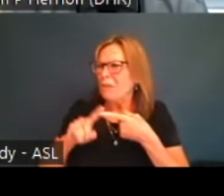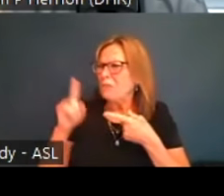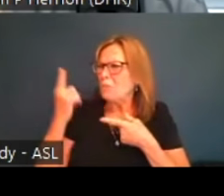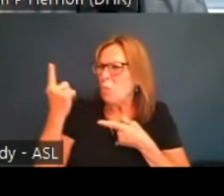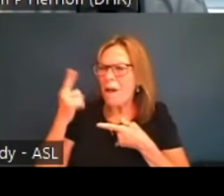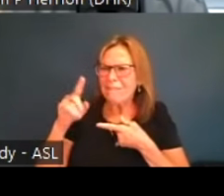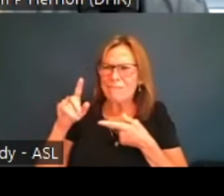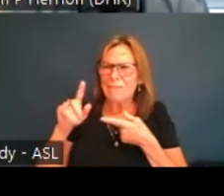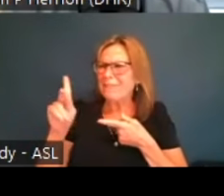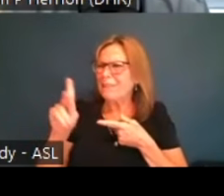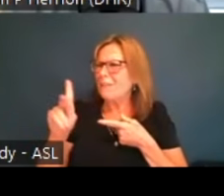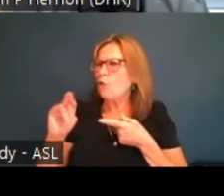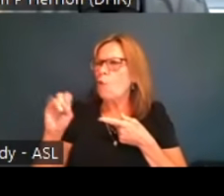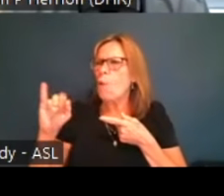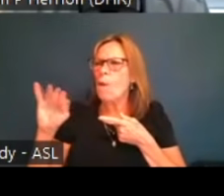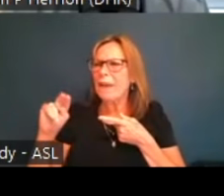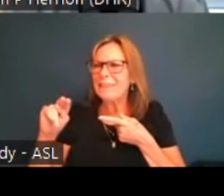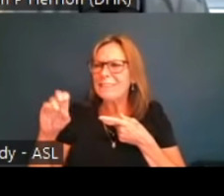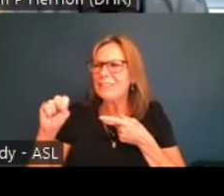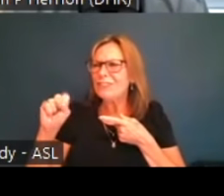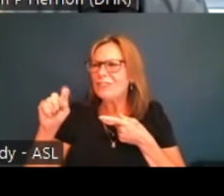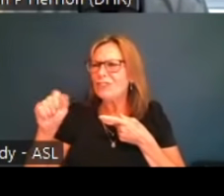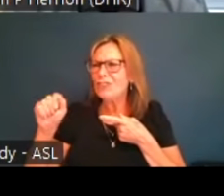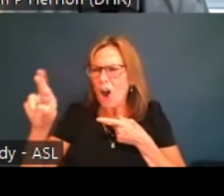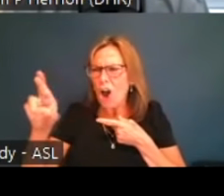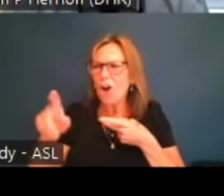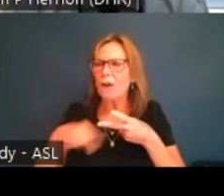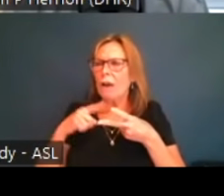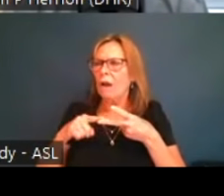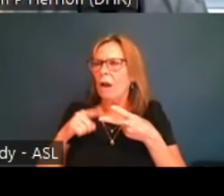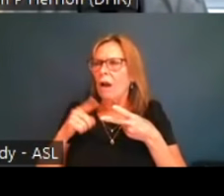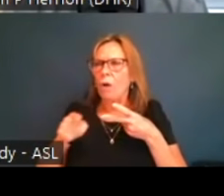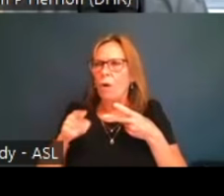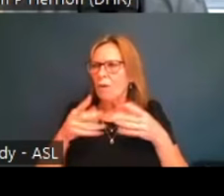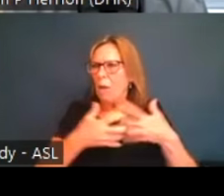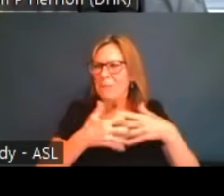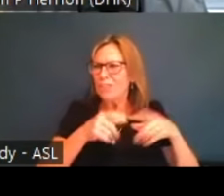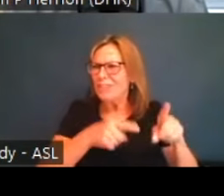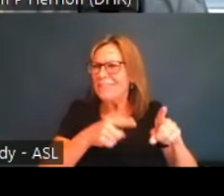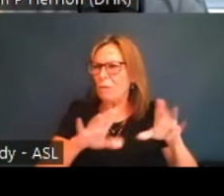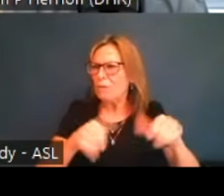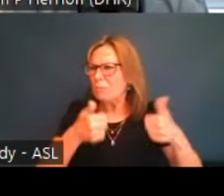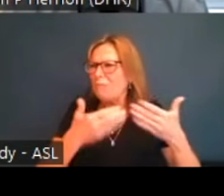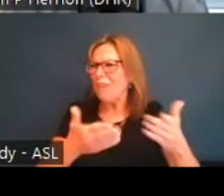information, Oh, I forget, It was the entity that you could get movies from, So kind of dated now because everything